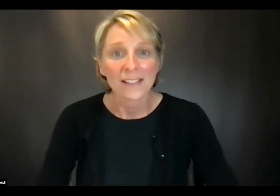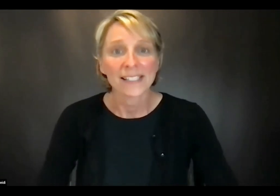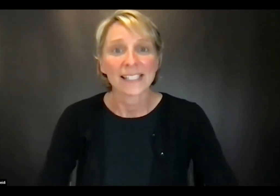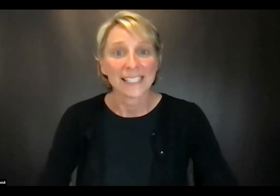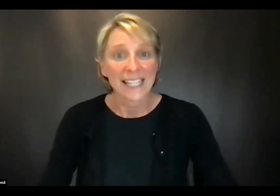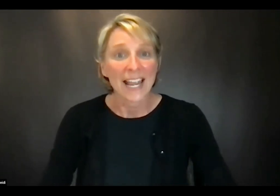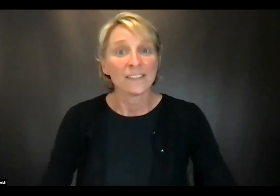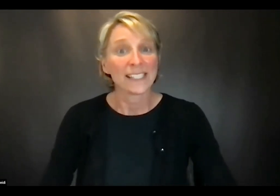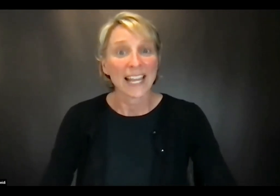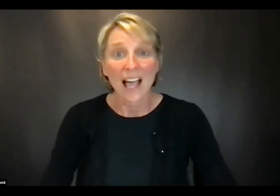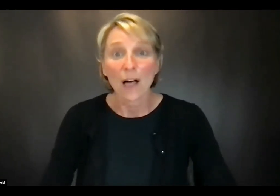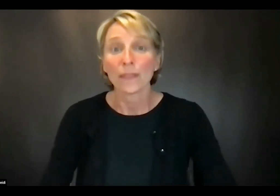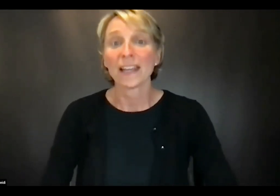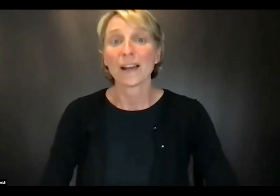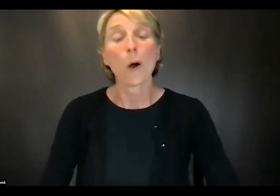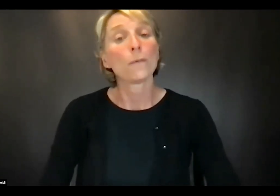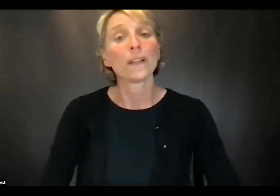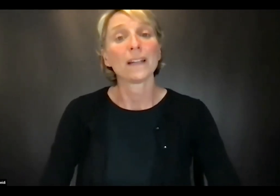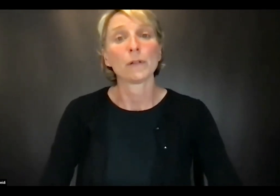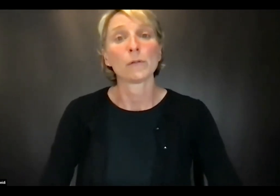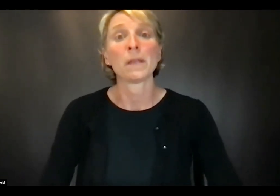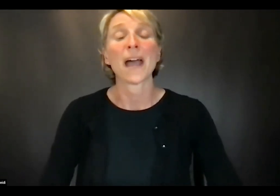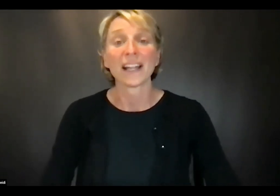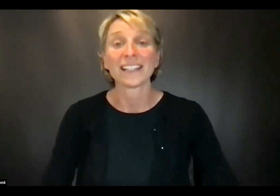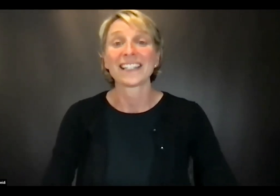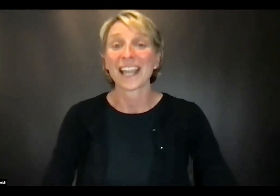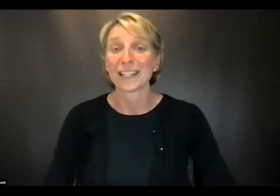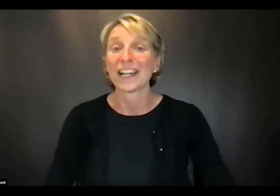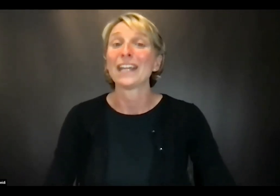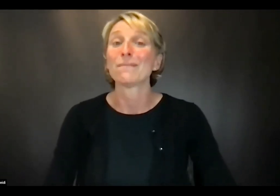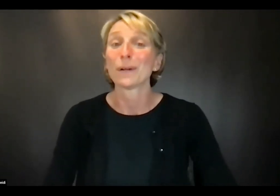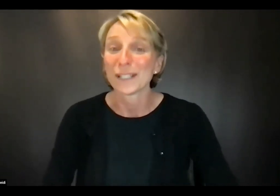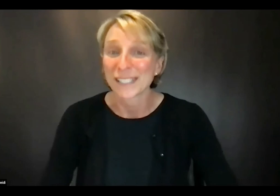stay safe, stay healthy, and hopefully we will be back together in person.